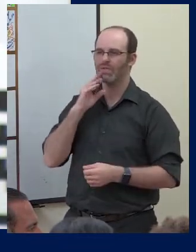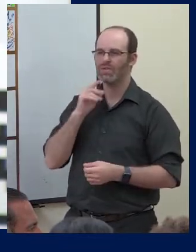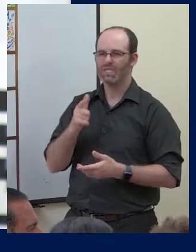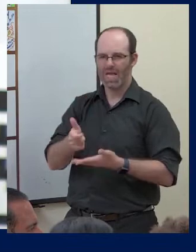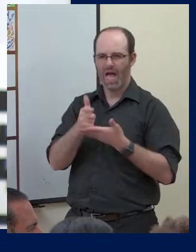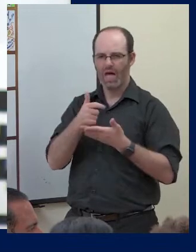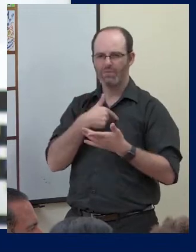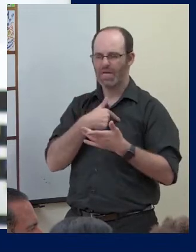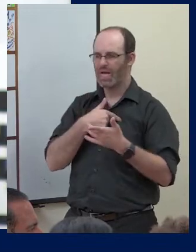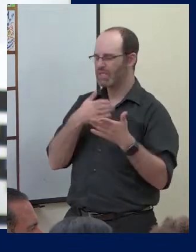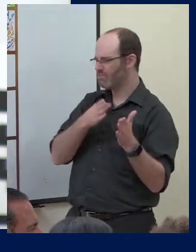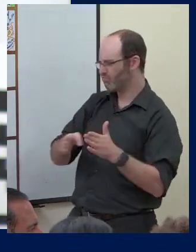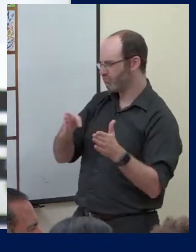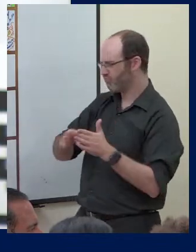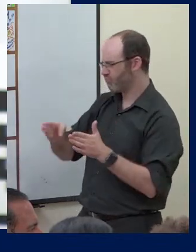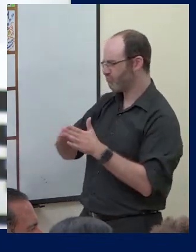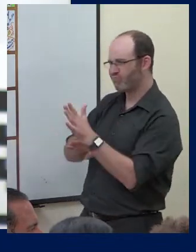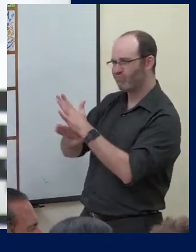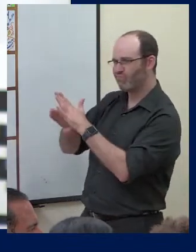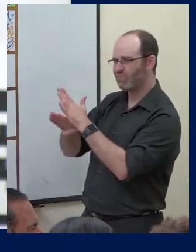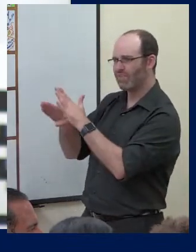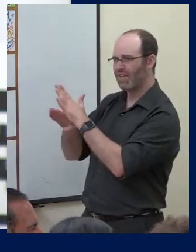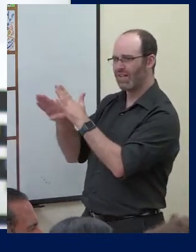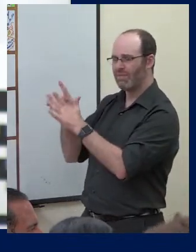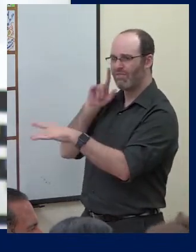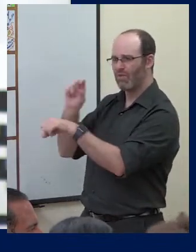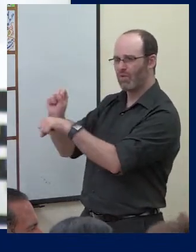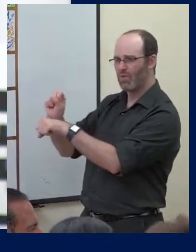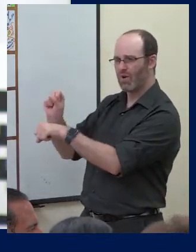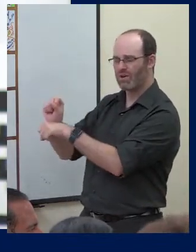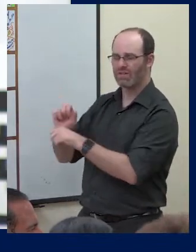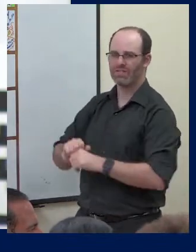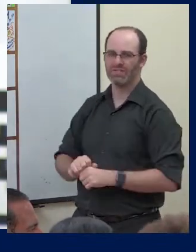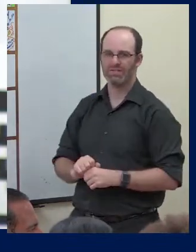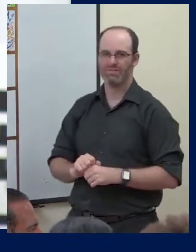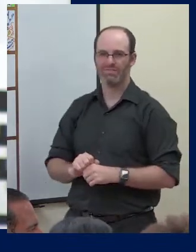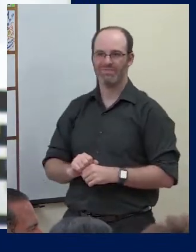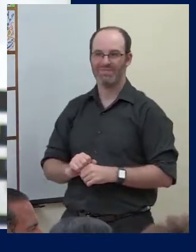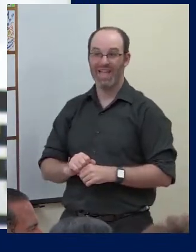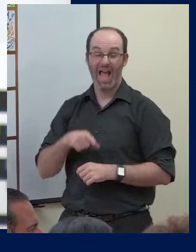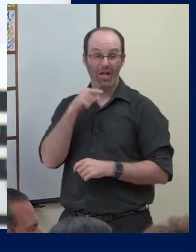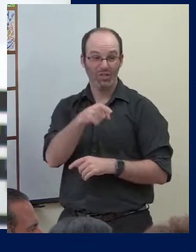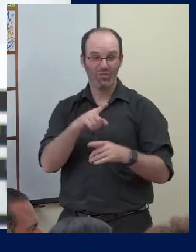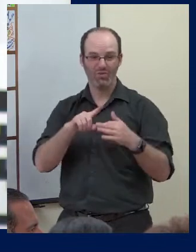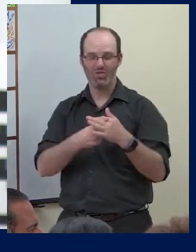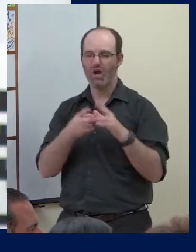as we are thinking about our work and know that you have planted really important seeds,